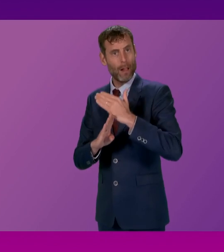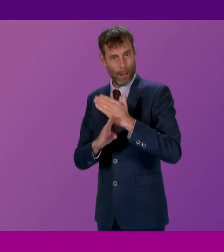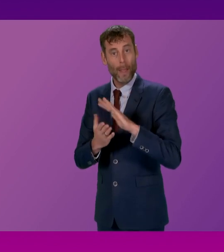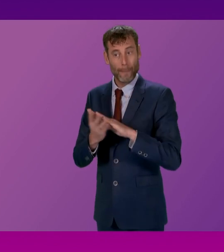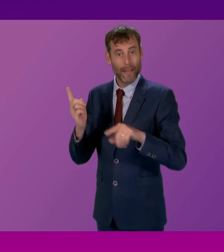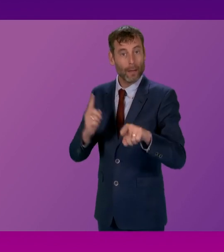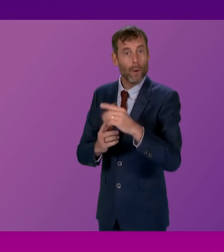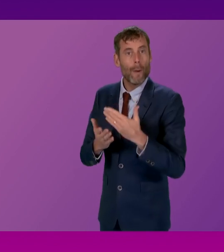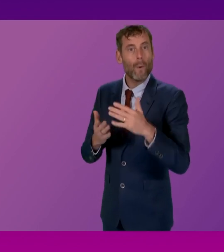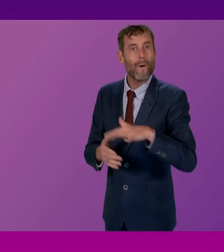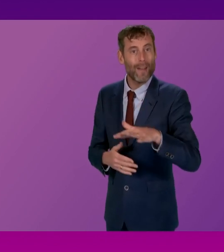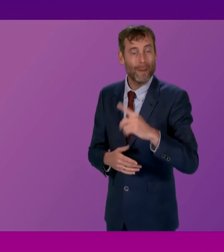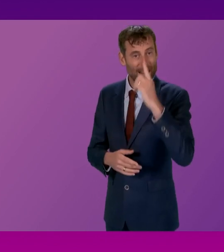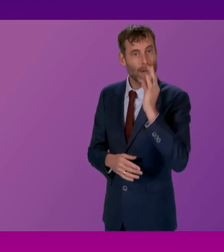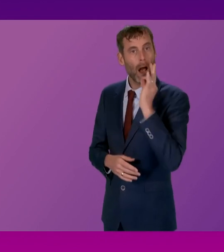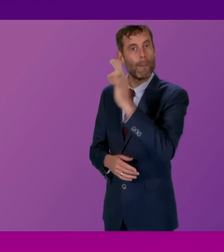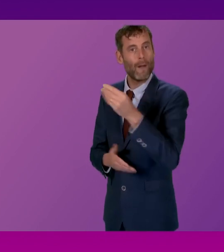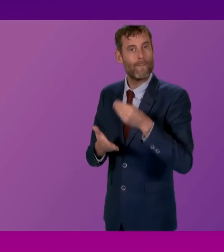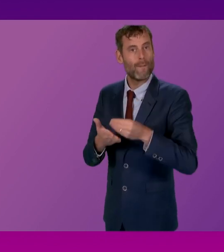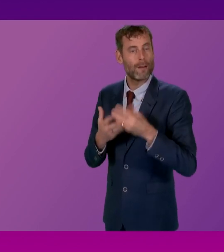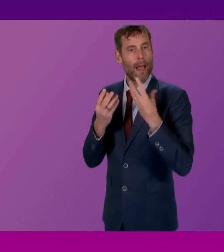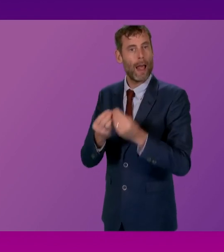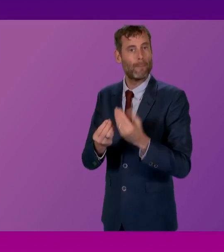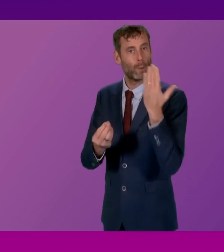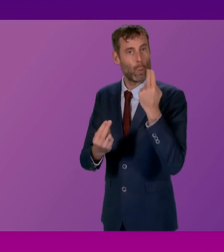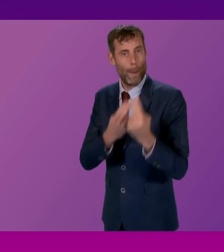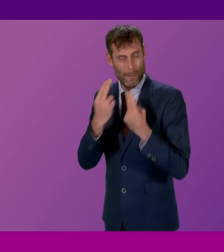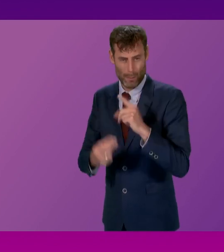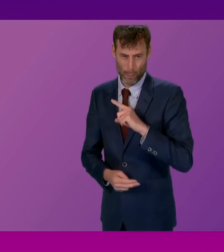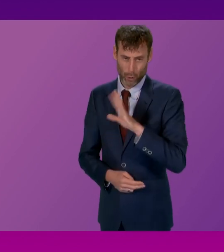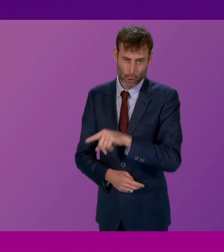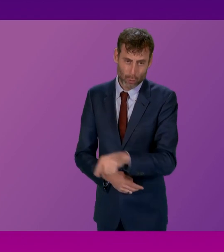some much-needed relief and further reduce the likelihood of hunger in schools?